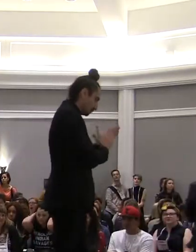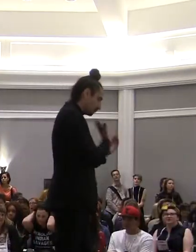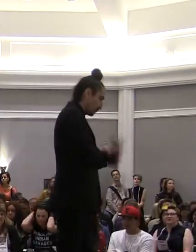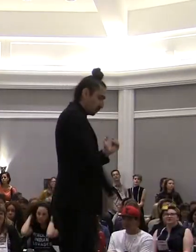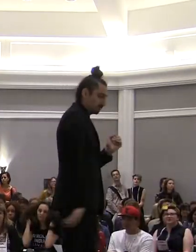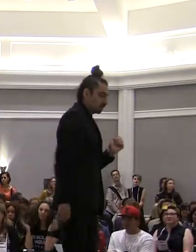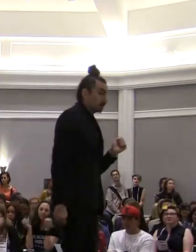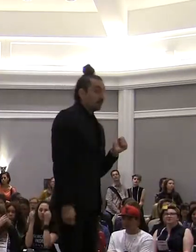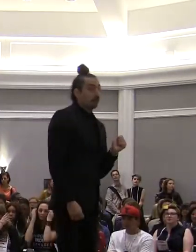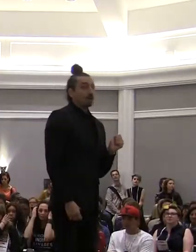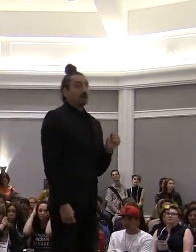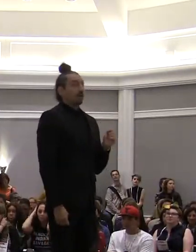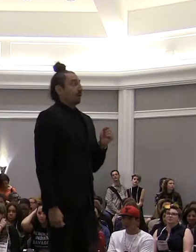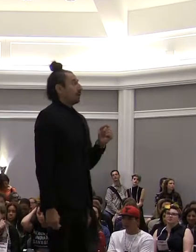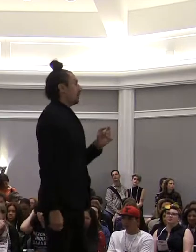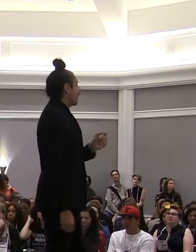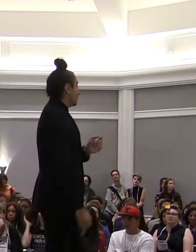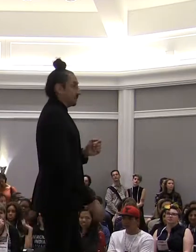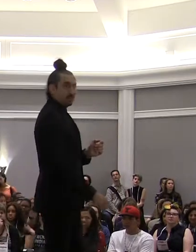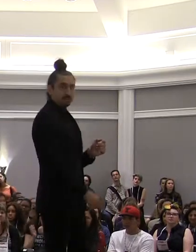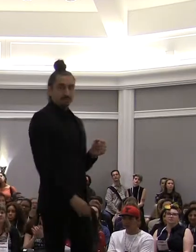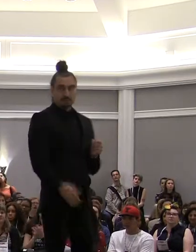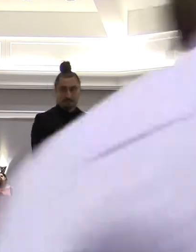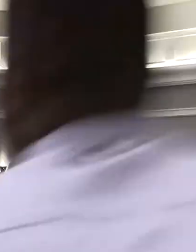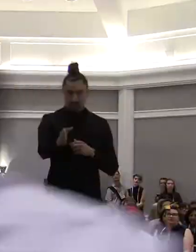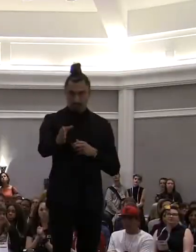Where's Bryan Joseph Lee? Is he here?